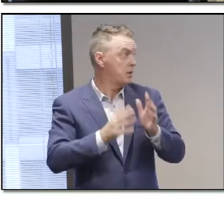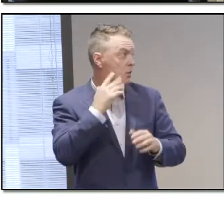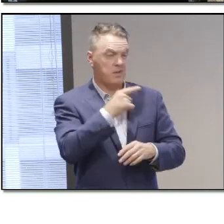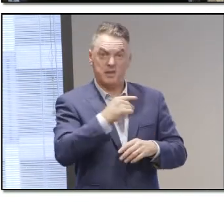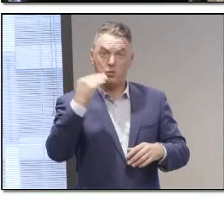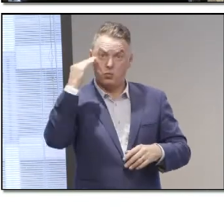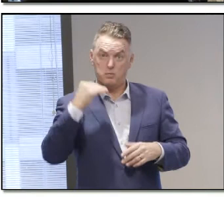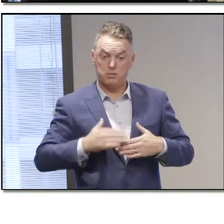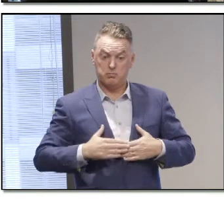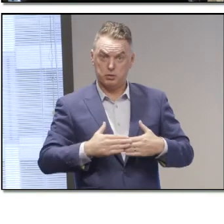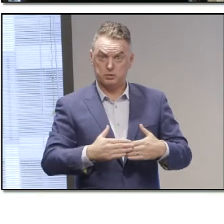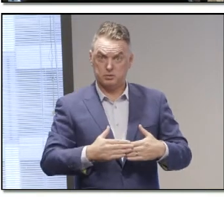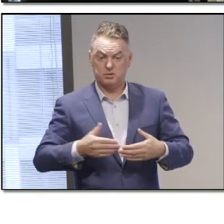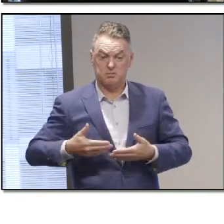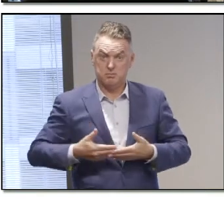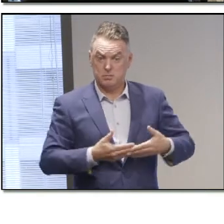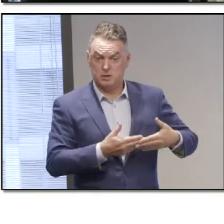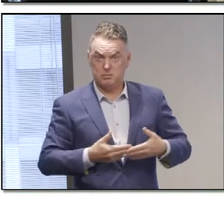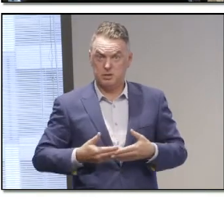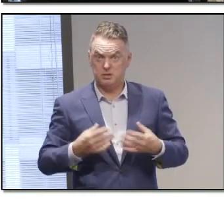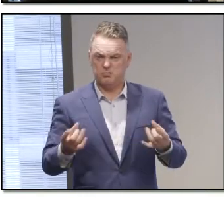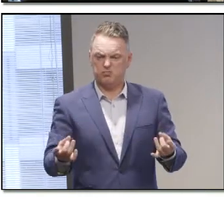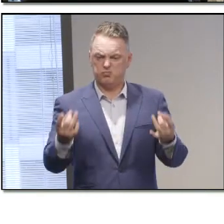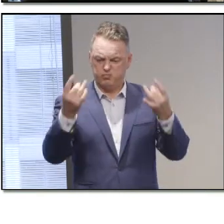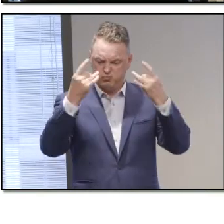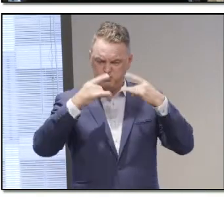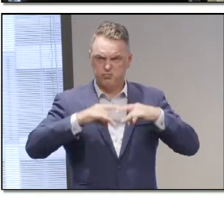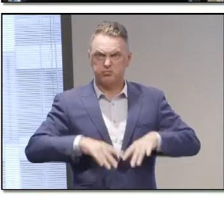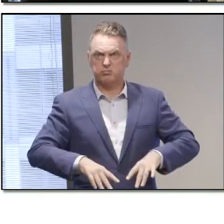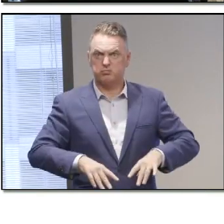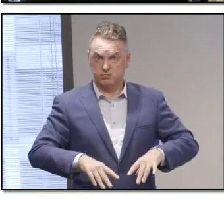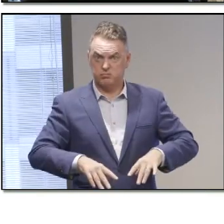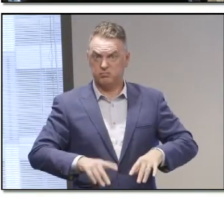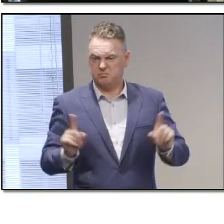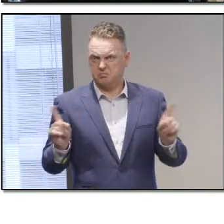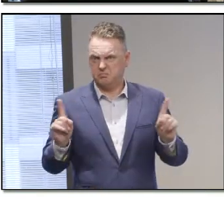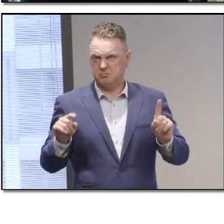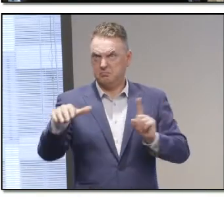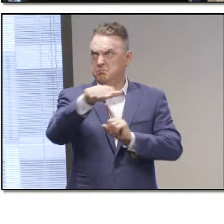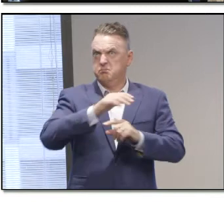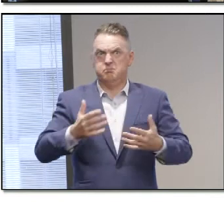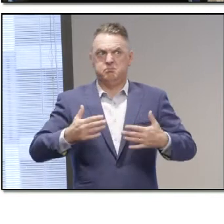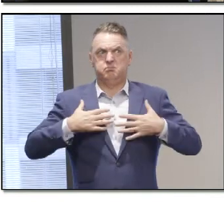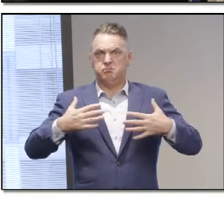her foetus is being exposed to whatever she's been exposed to. We used to have the concept that the